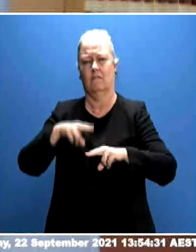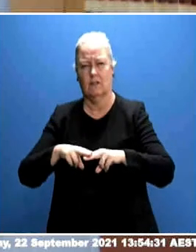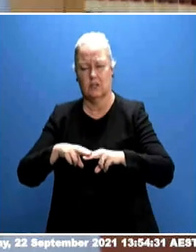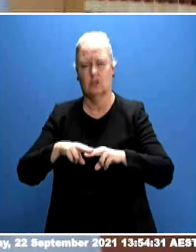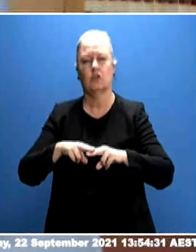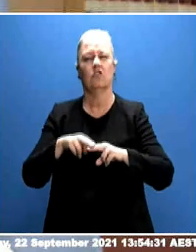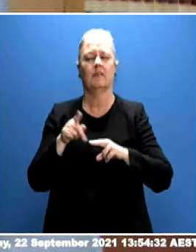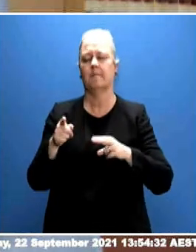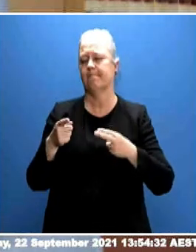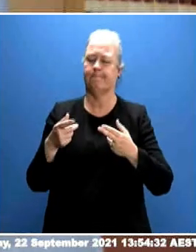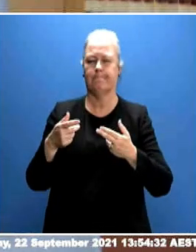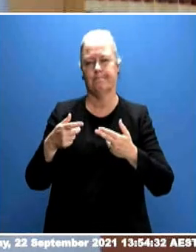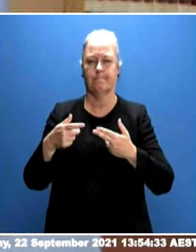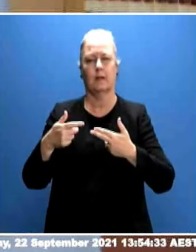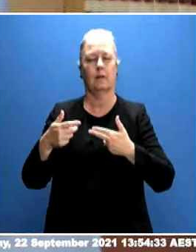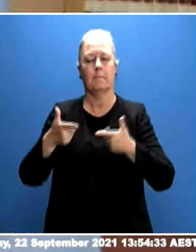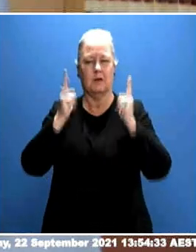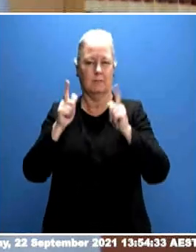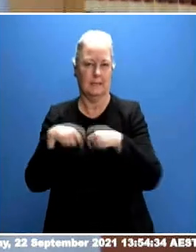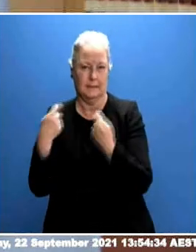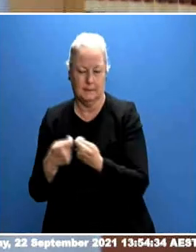That process is often a process of initial consultation.